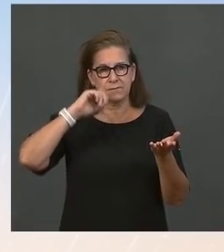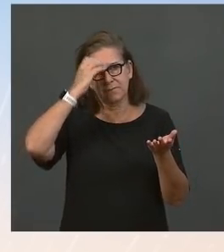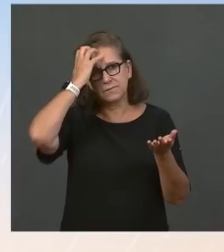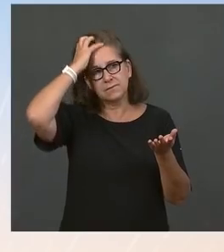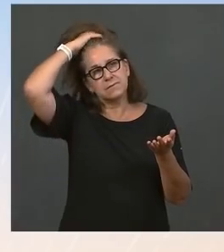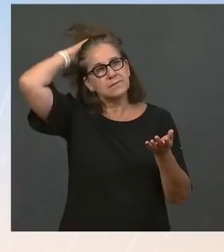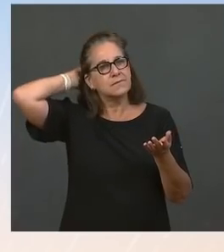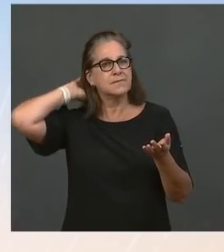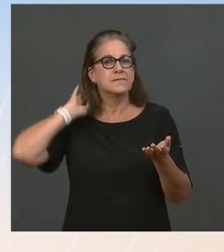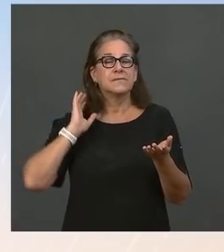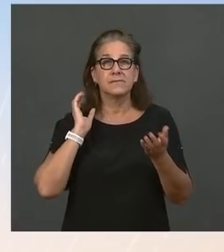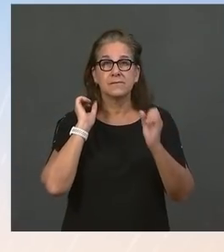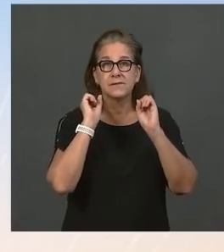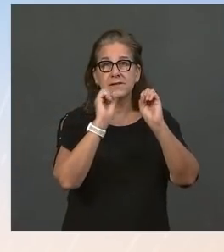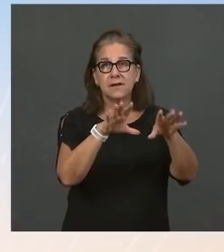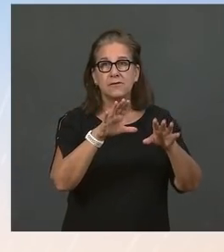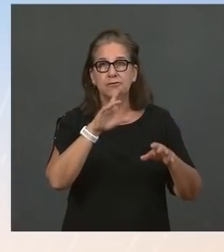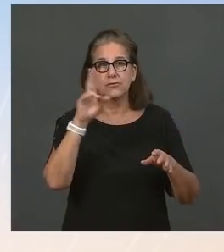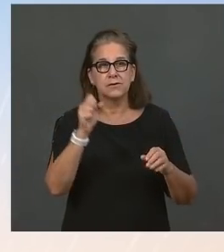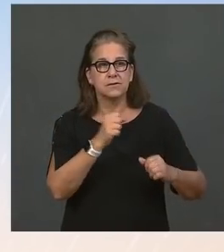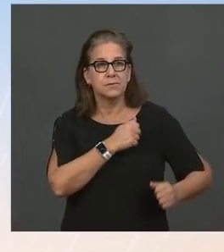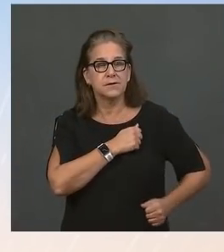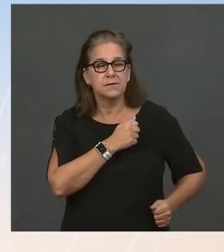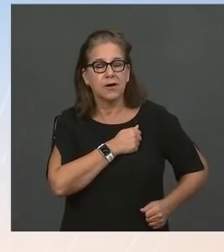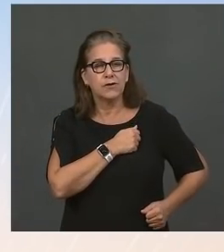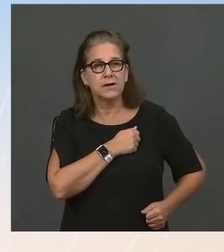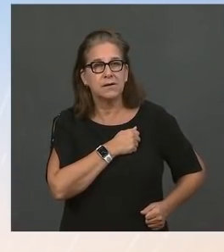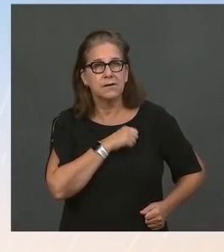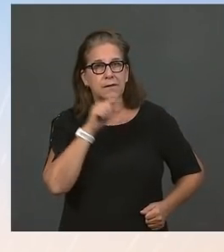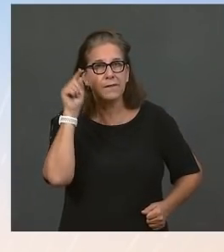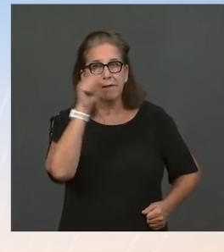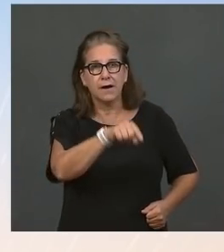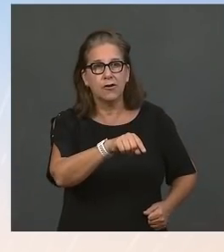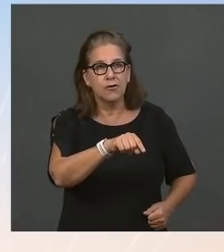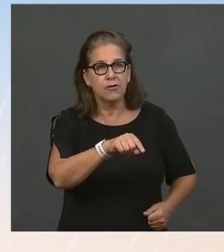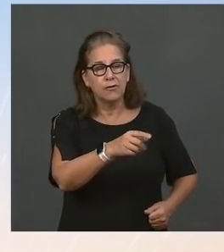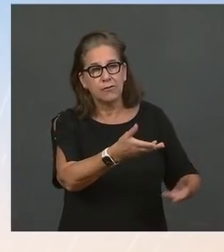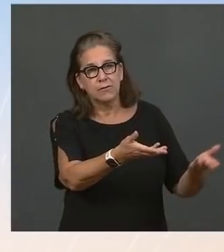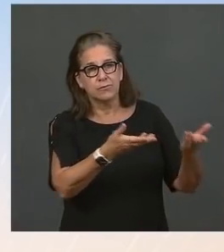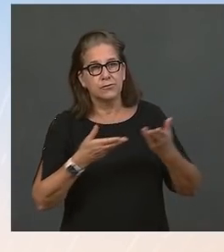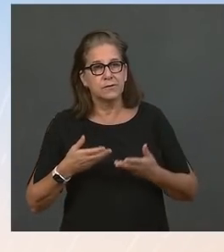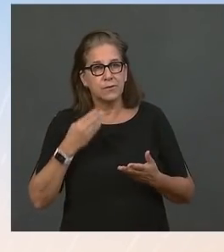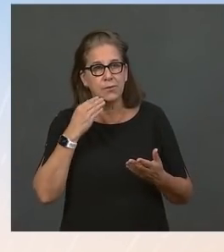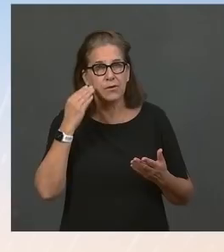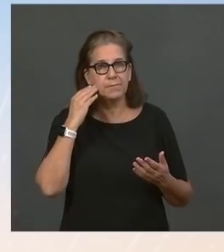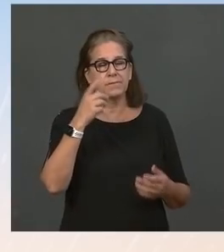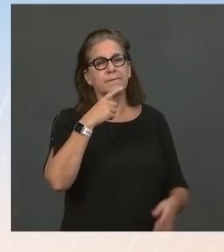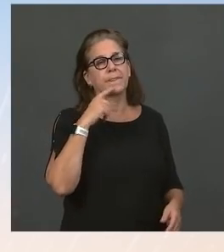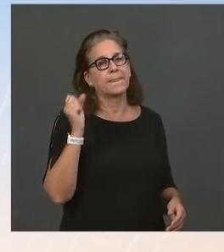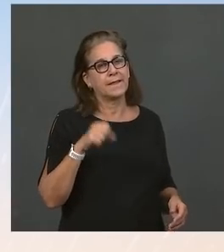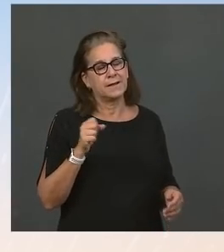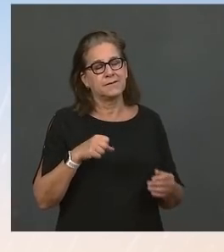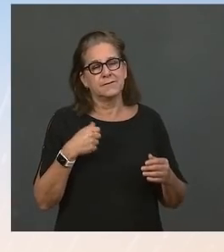Ms. Psaki: So, what I think it's important to note here is, obviously, we are working around the clock to bring these people home. They're U.S. citizens.